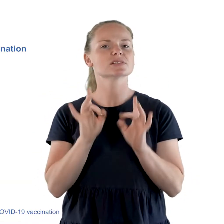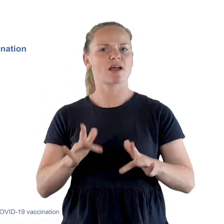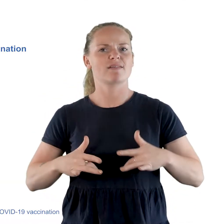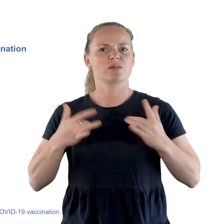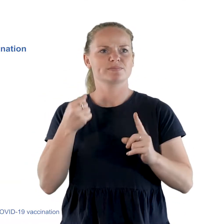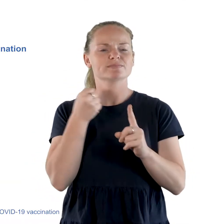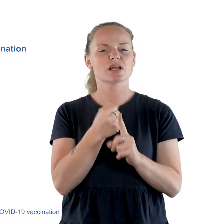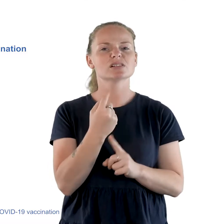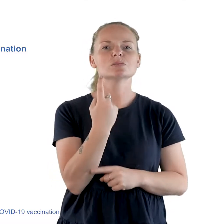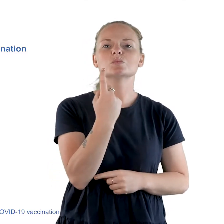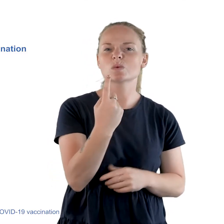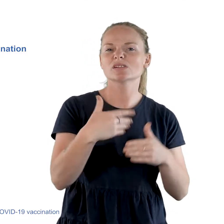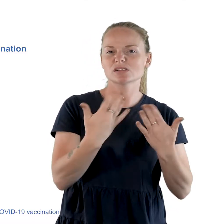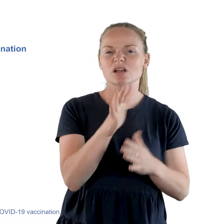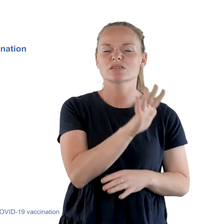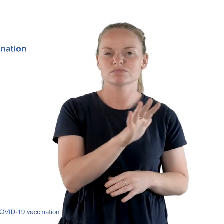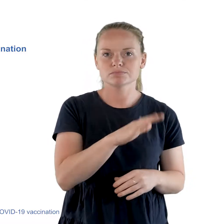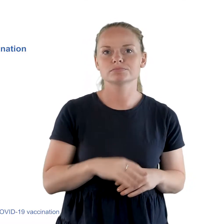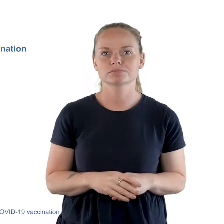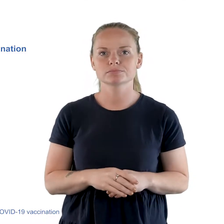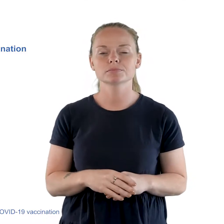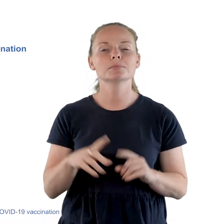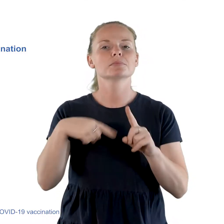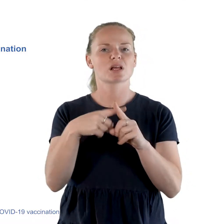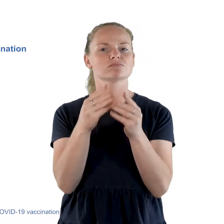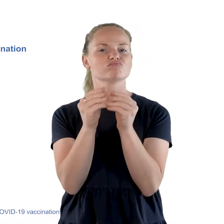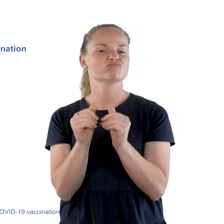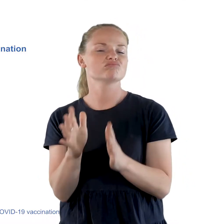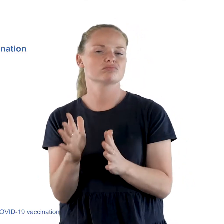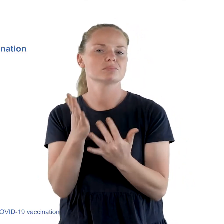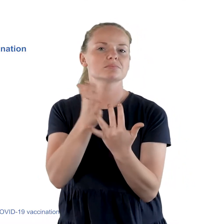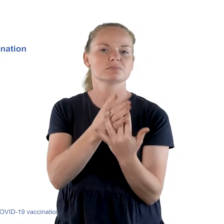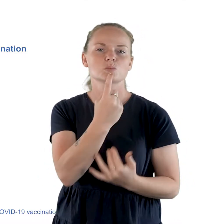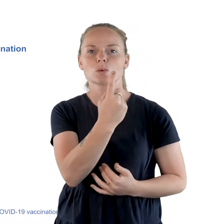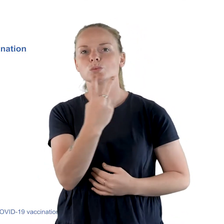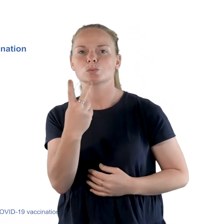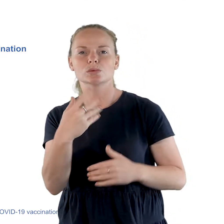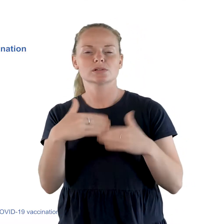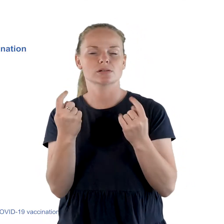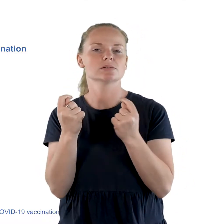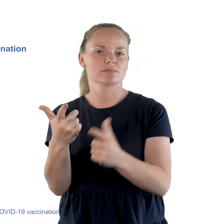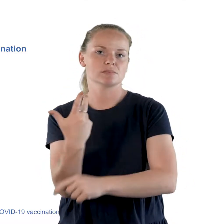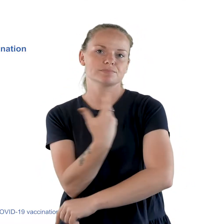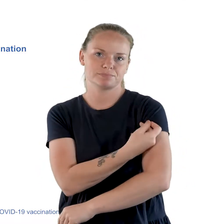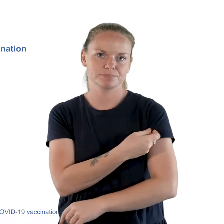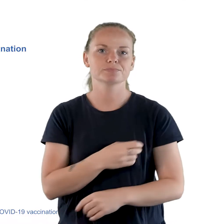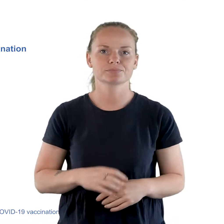start within a day after the vaccination and go away within one or two days.